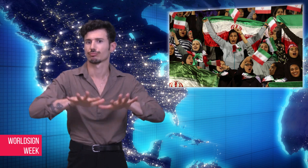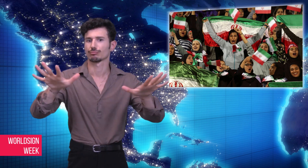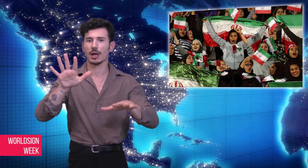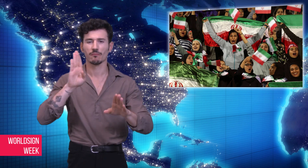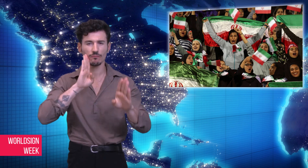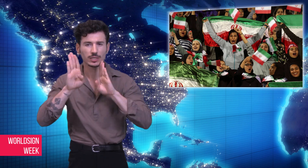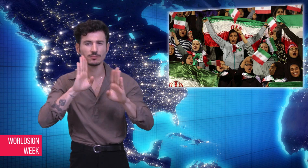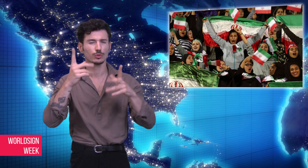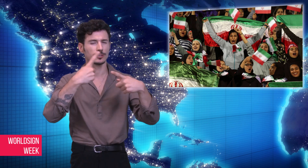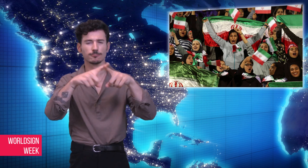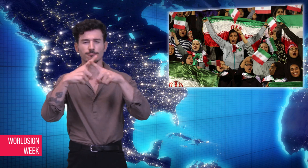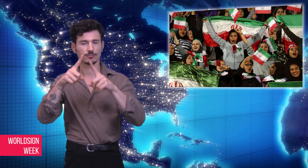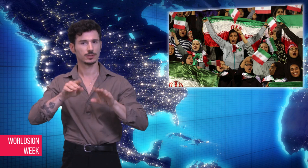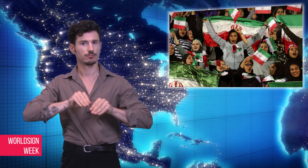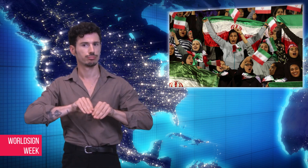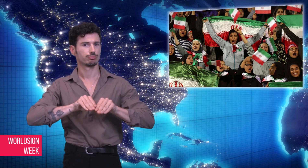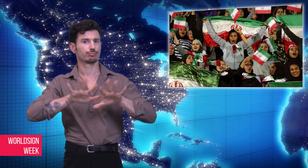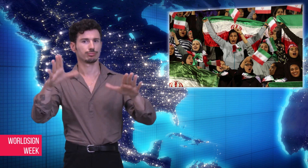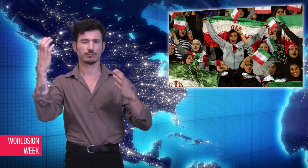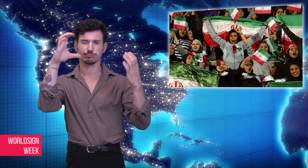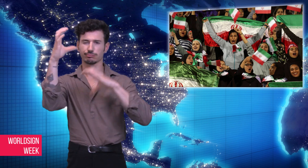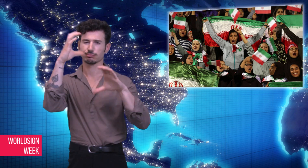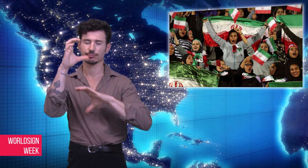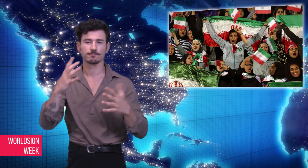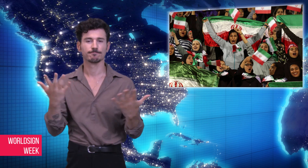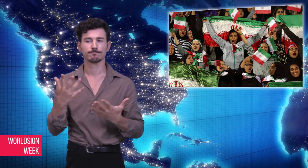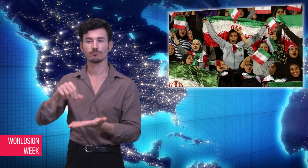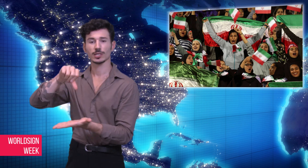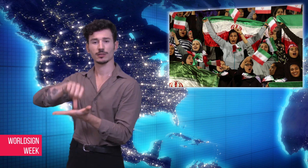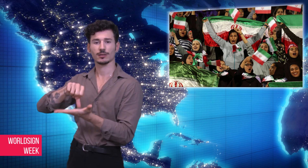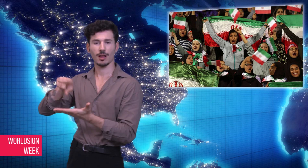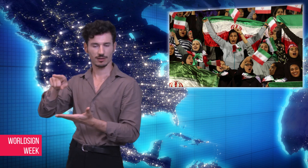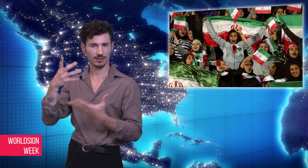Her death has caused a social media storm